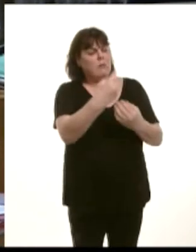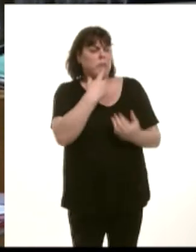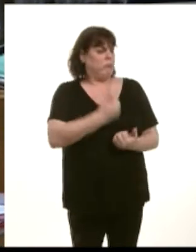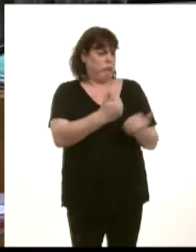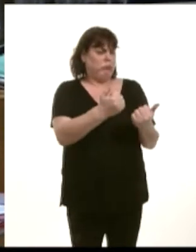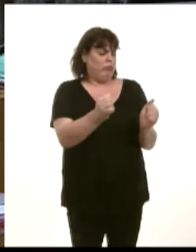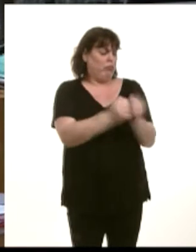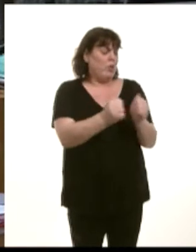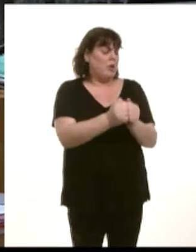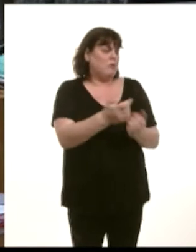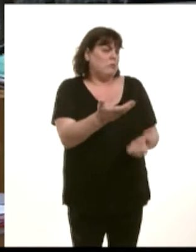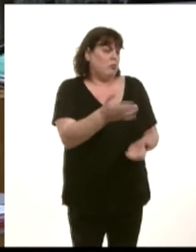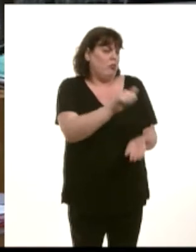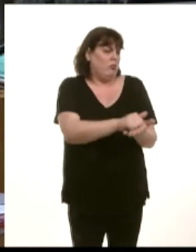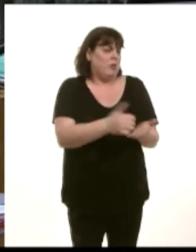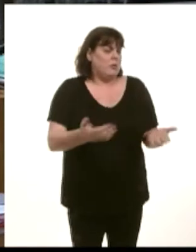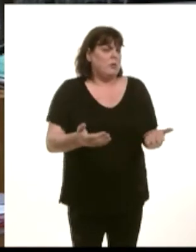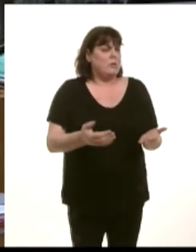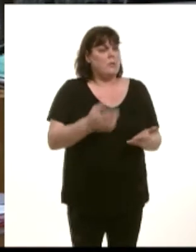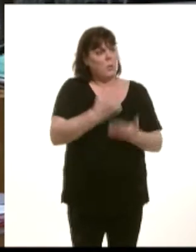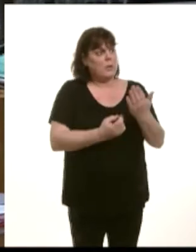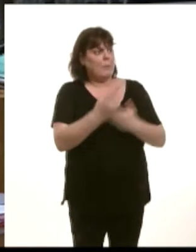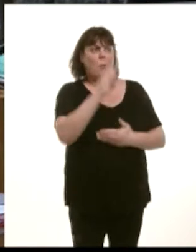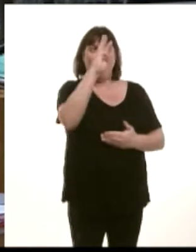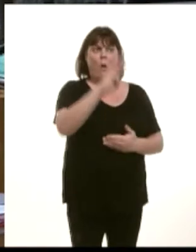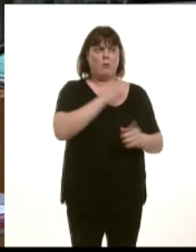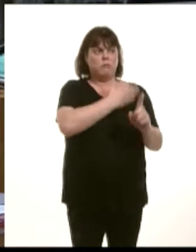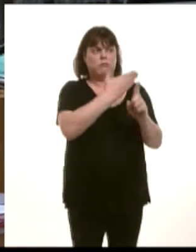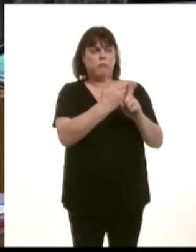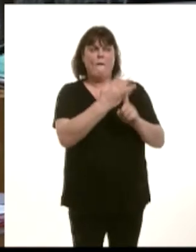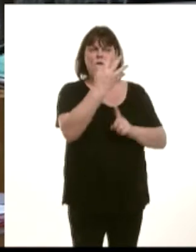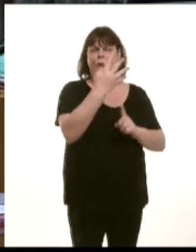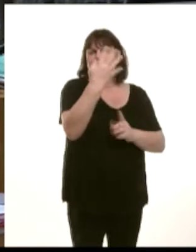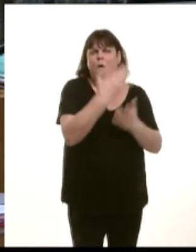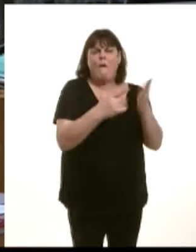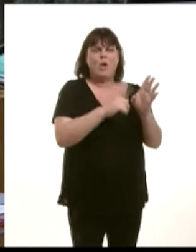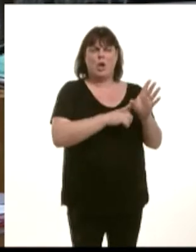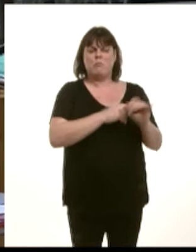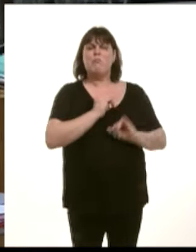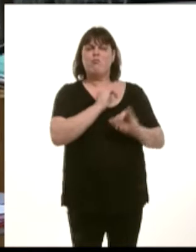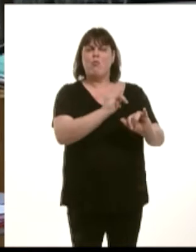I think what has been put before the Welsh people over the past four and a half years has been the wrong approach.